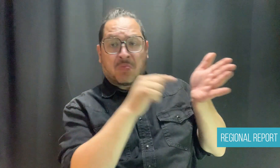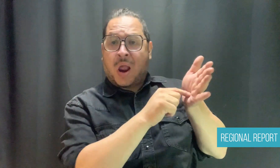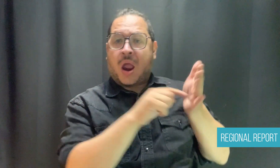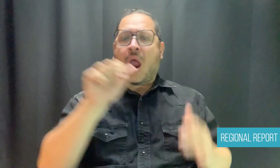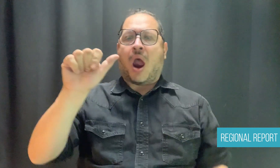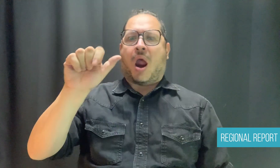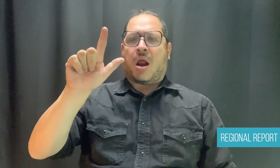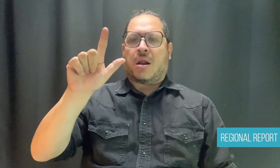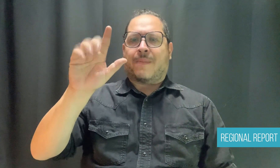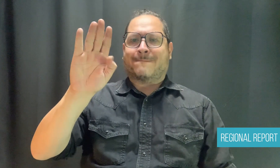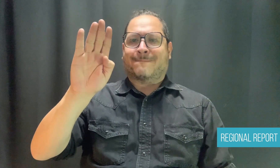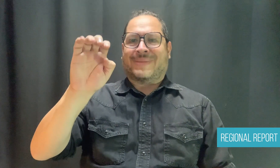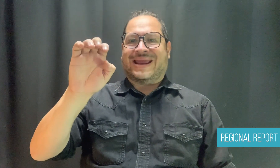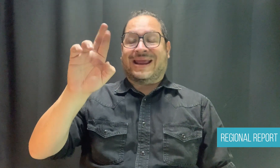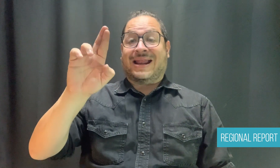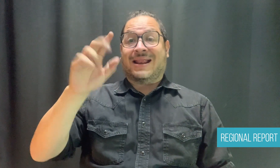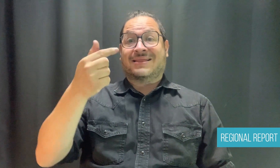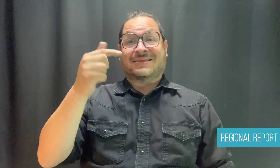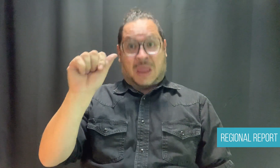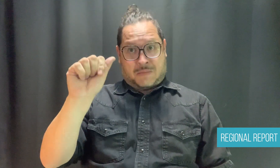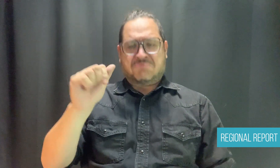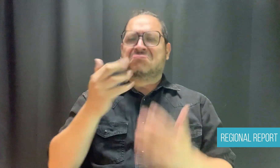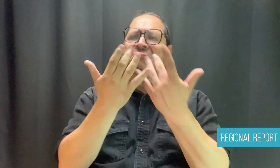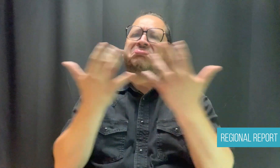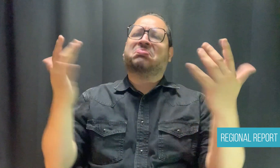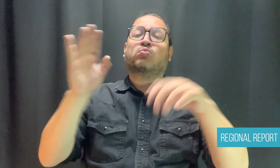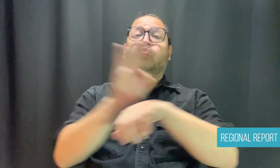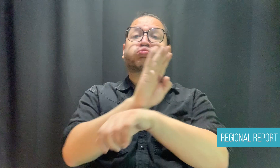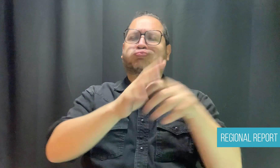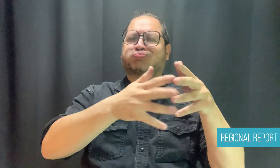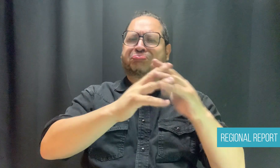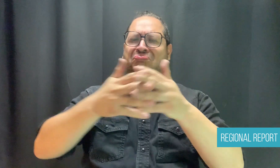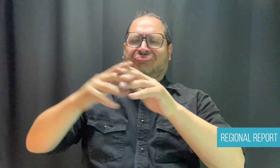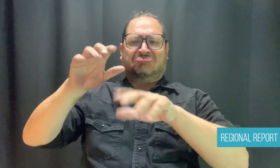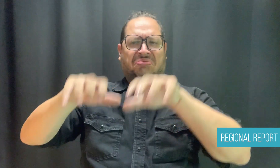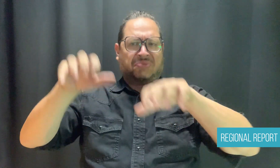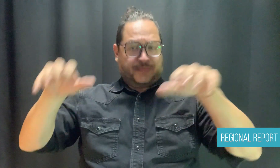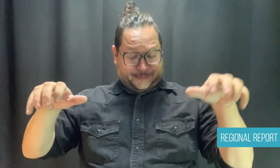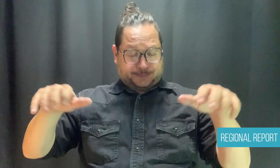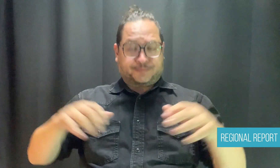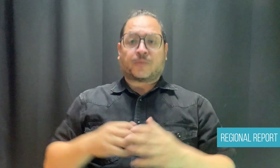In Alberta, Canada there are many businesses.